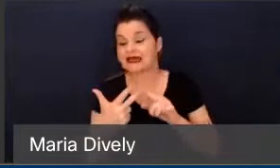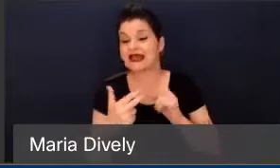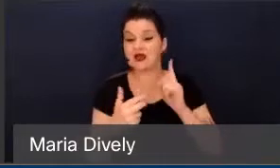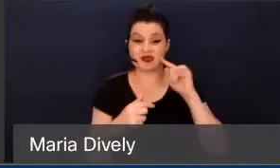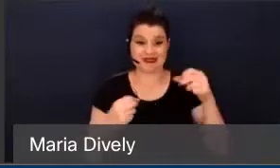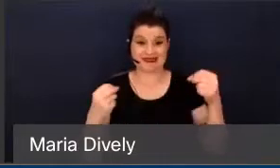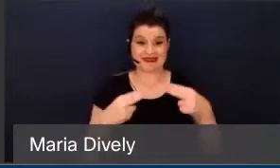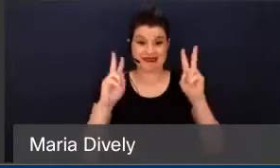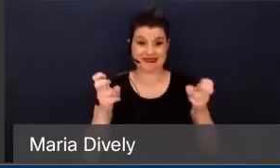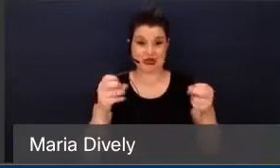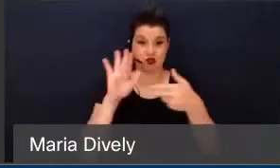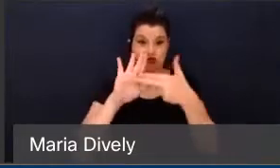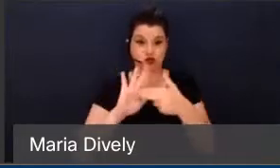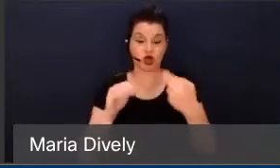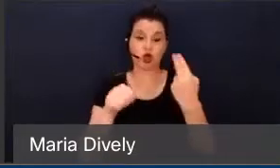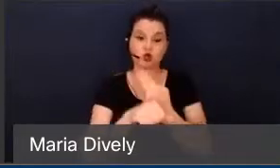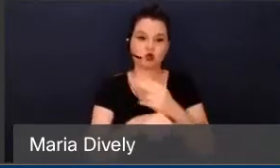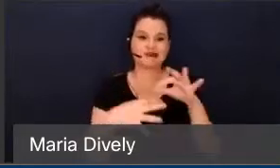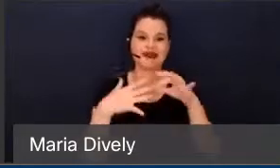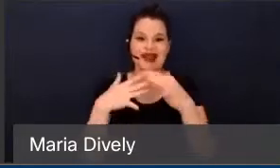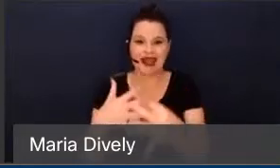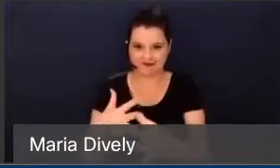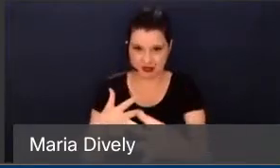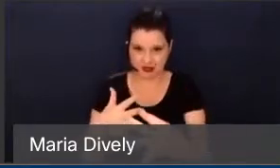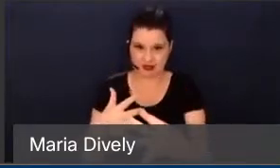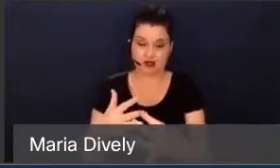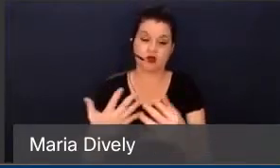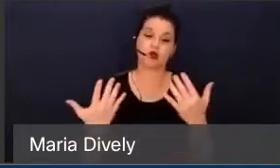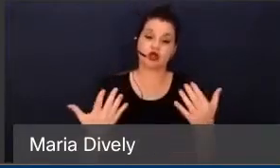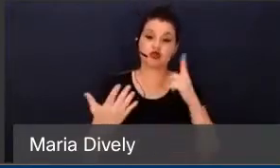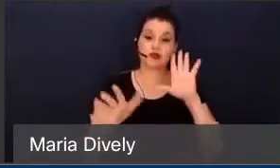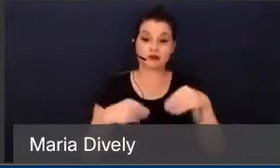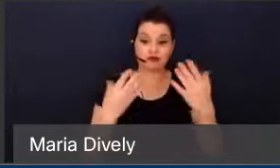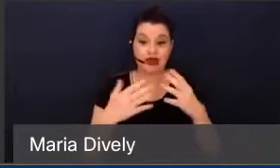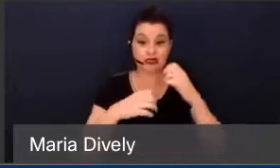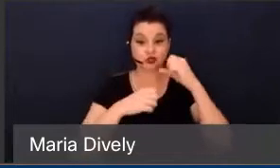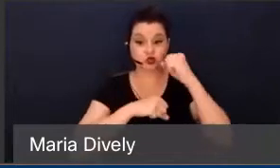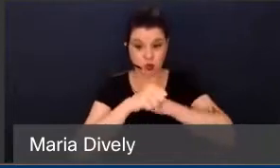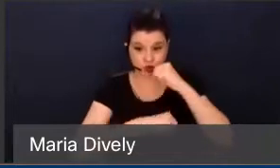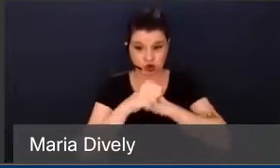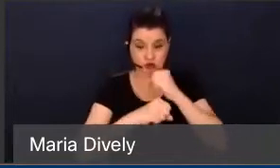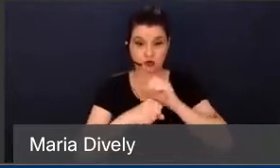is that these slide titles are used to navigate. Uh, so they provide structure to your PowerPoint,